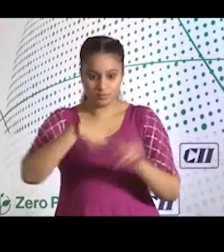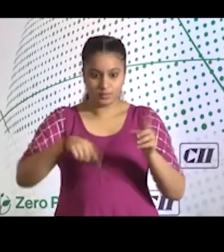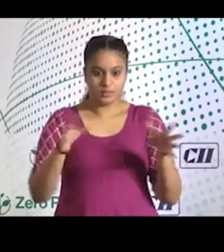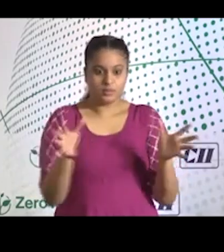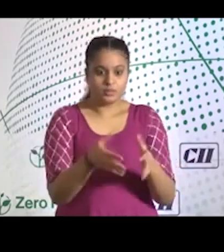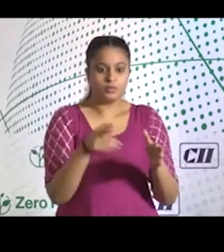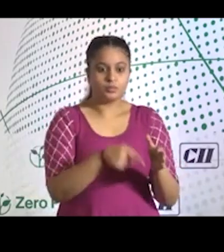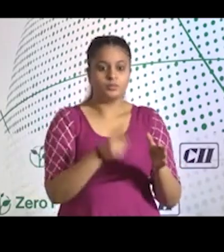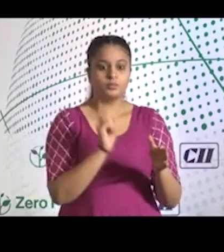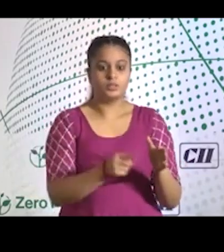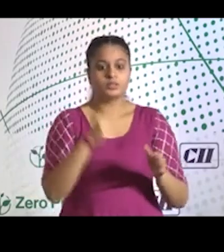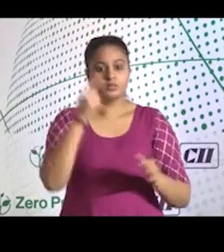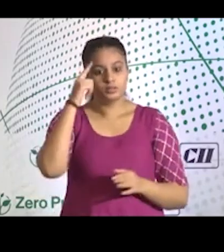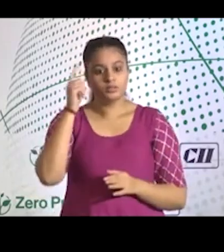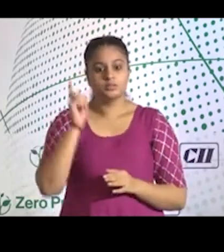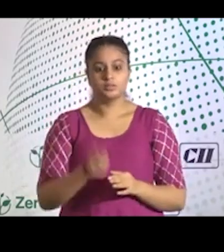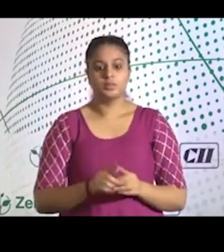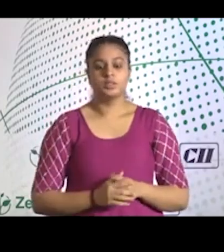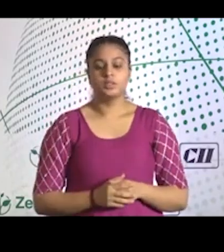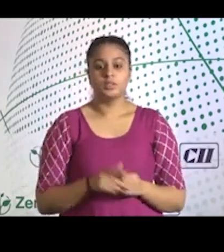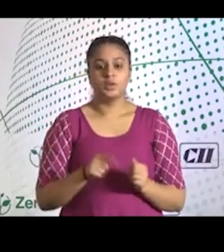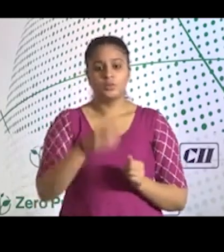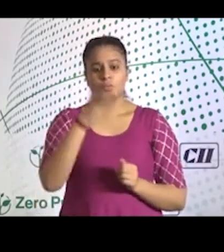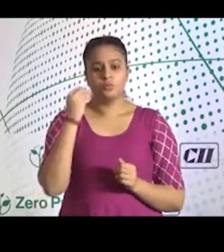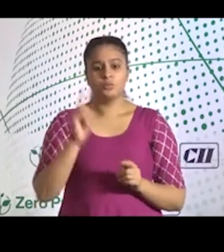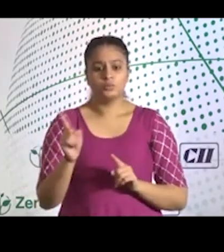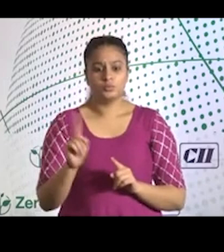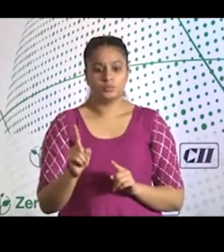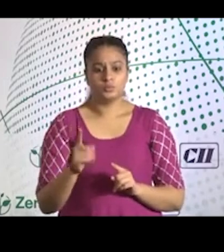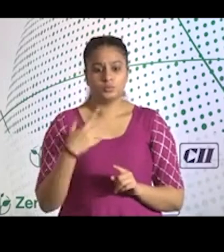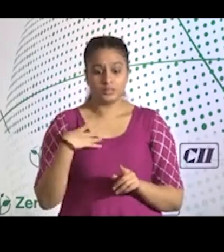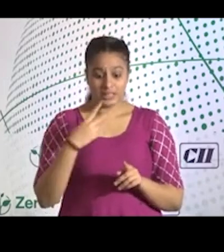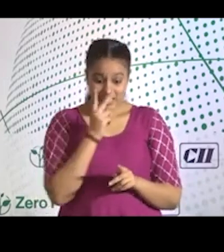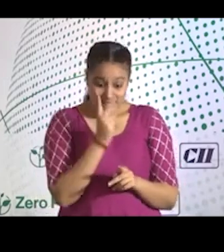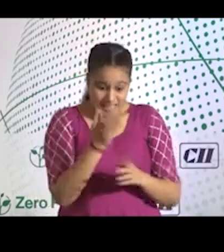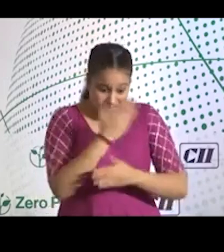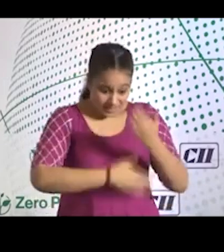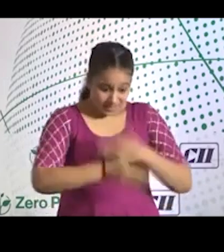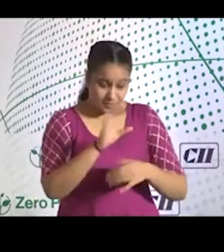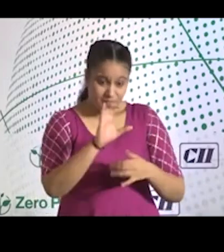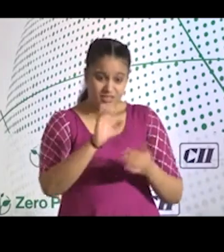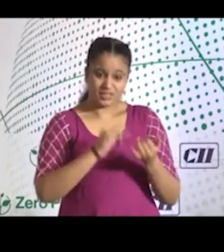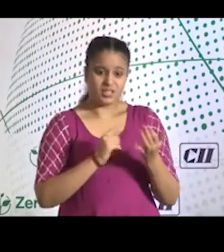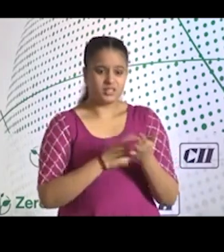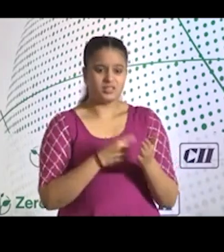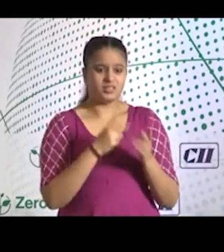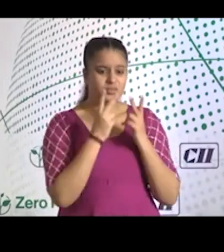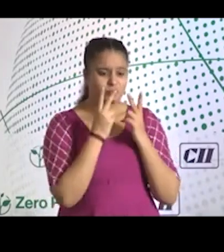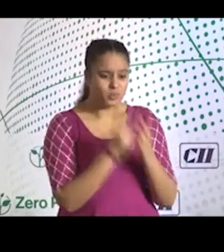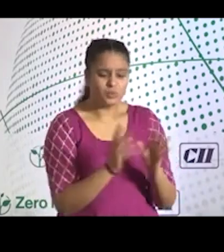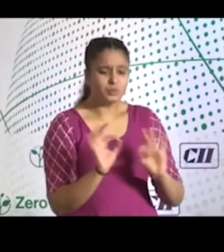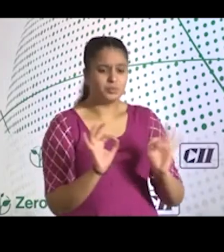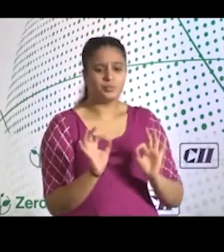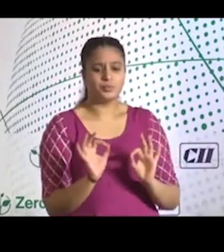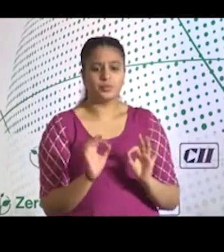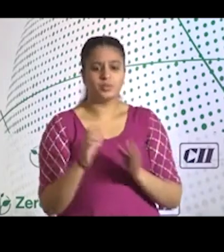So what I mean to say here is not looking at disability as a CSR work,